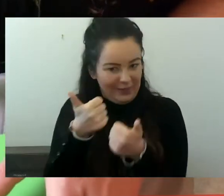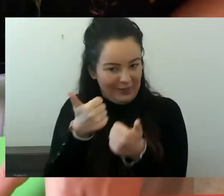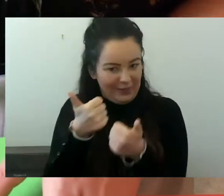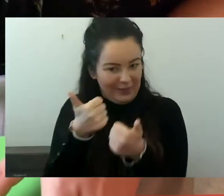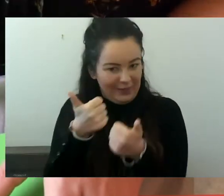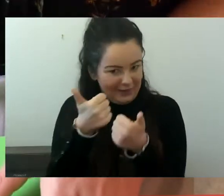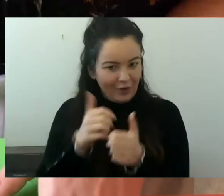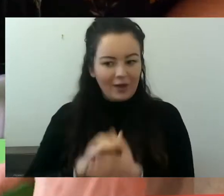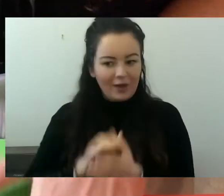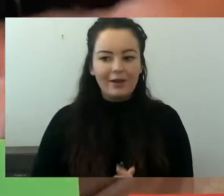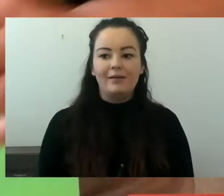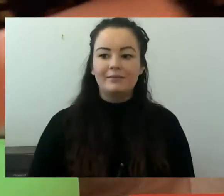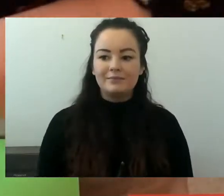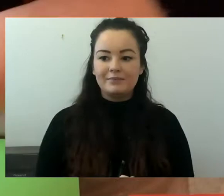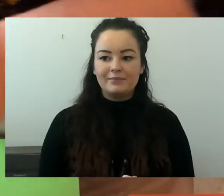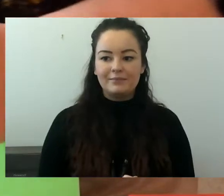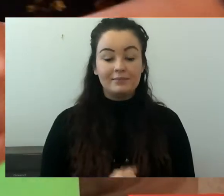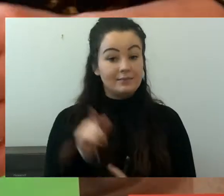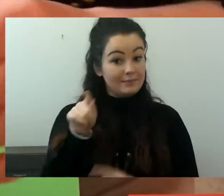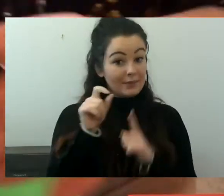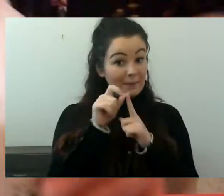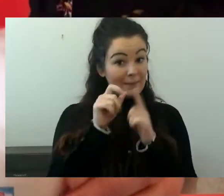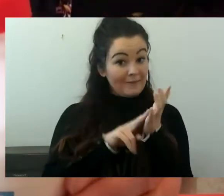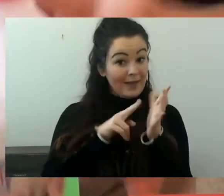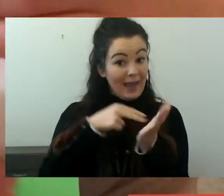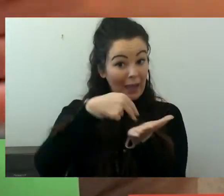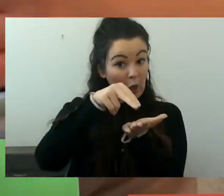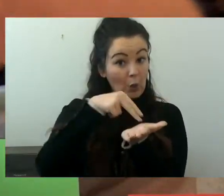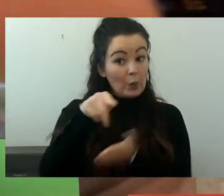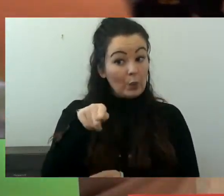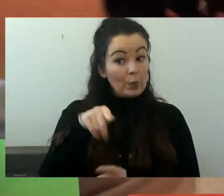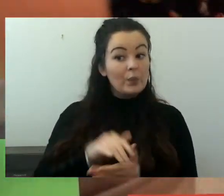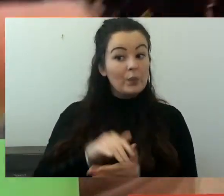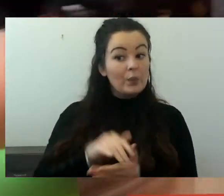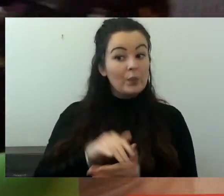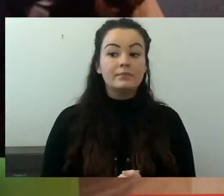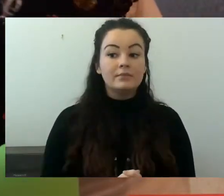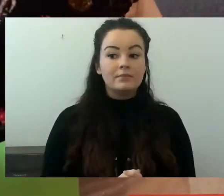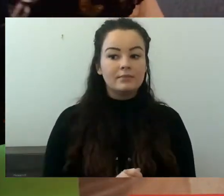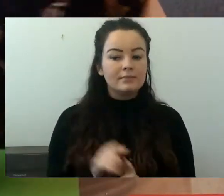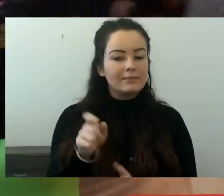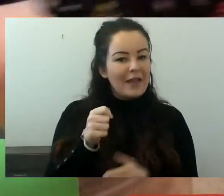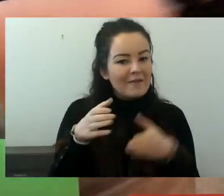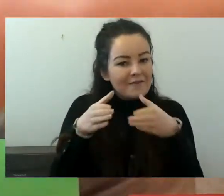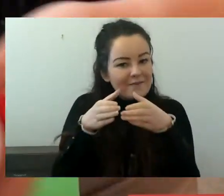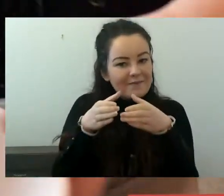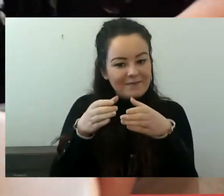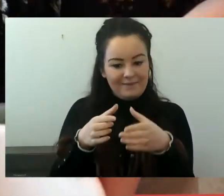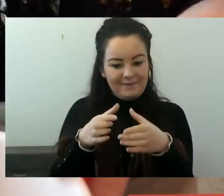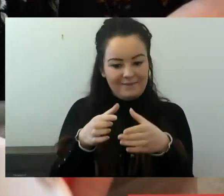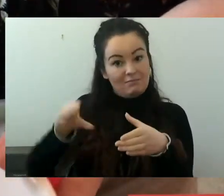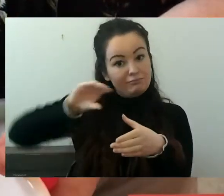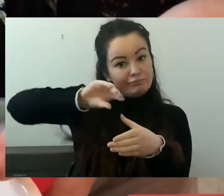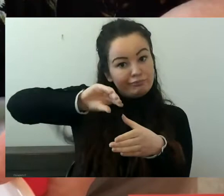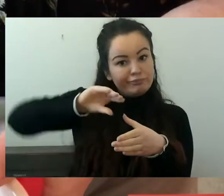that's fine. So I'm going to get my PVA glue and I've got a little container here for it so I'm